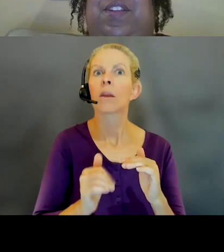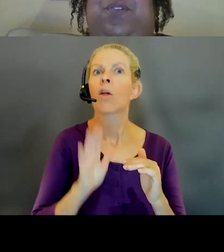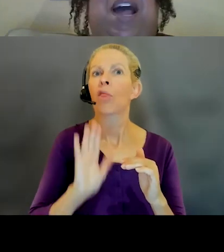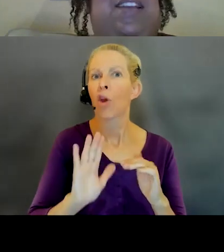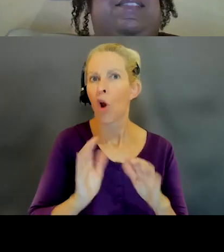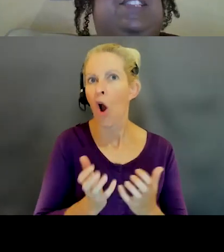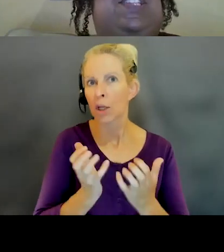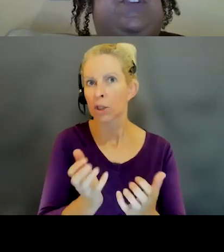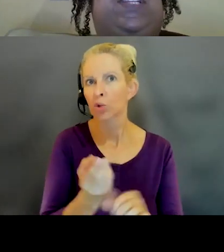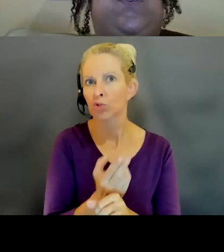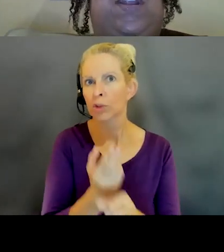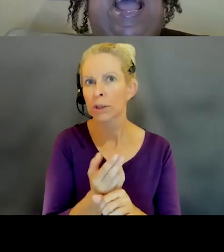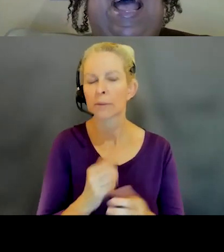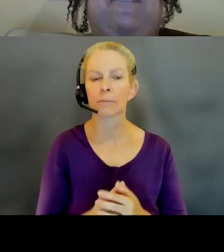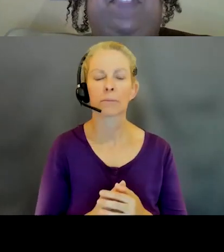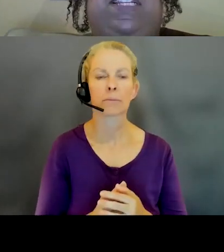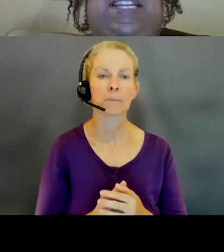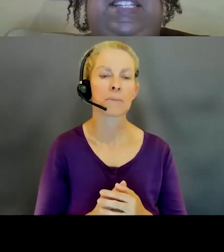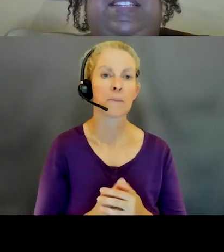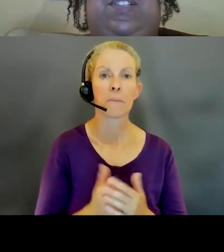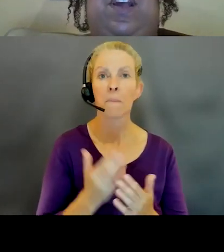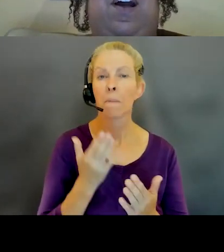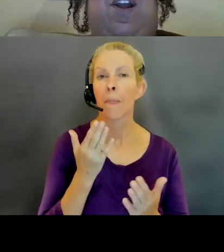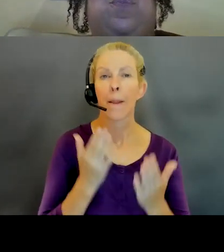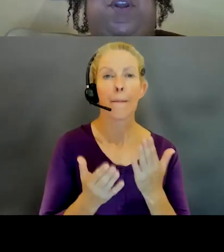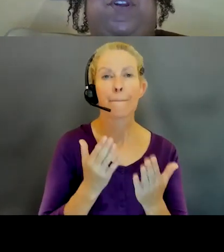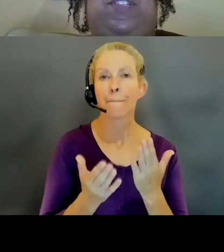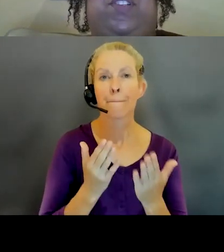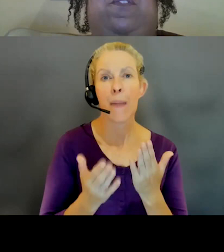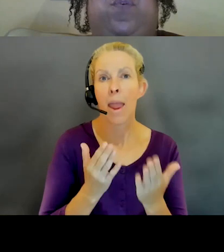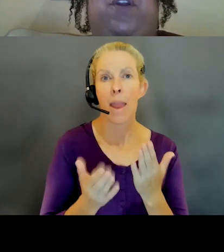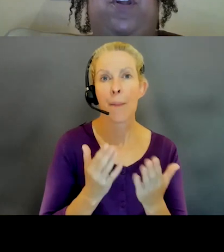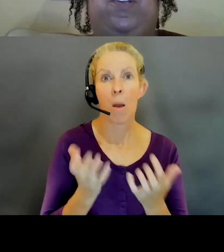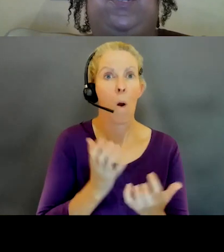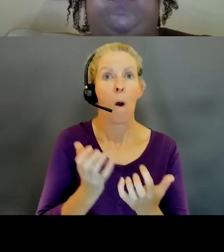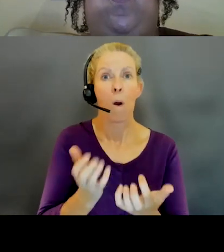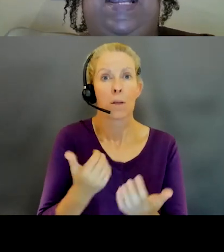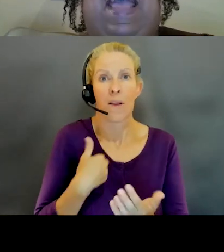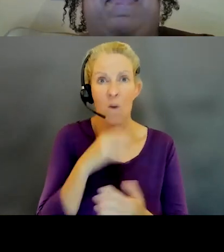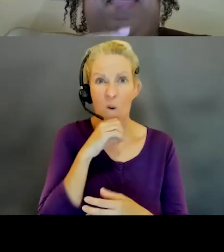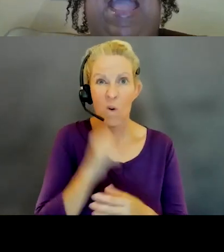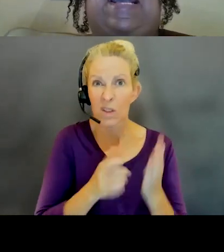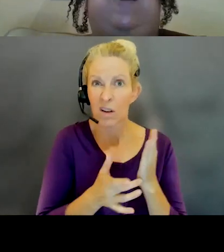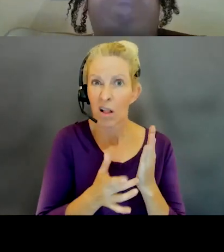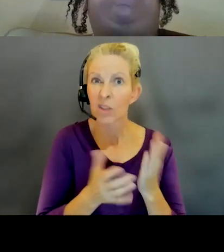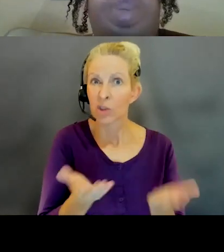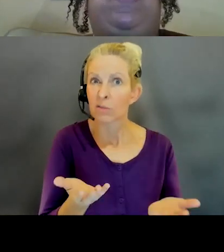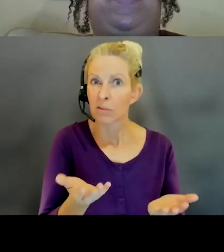they are not necessarily going to have the latest hardware and software, so what they come up with,